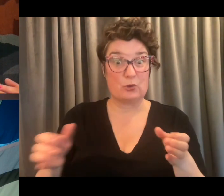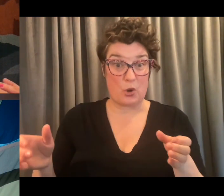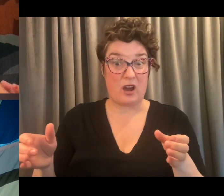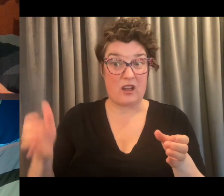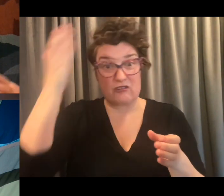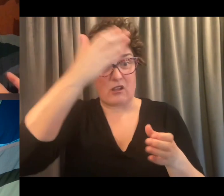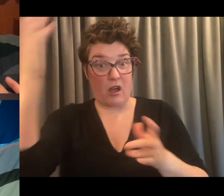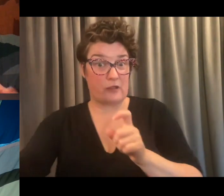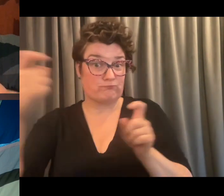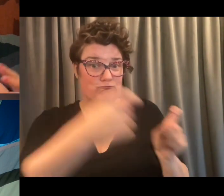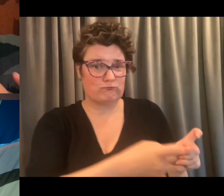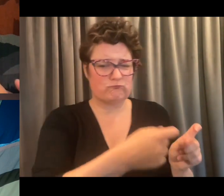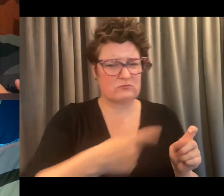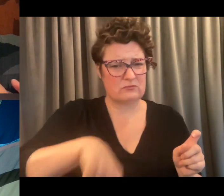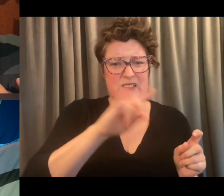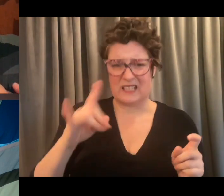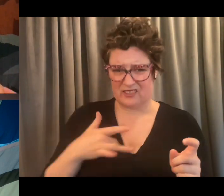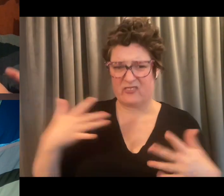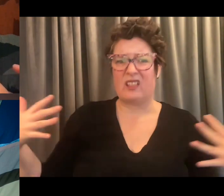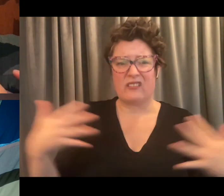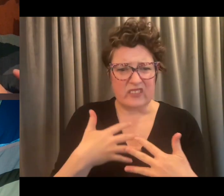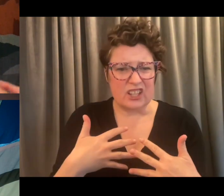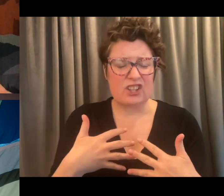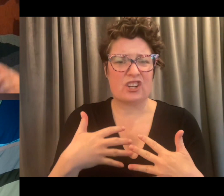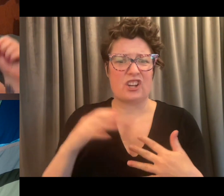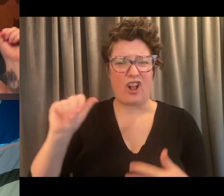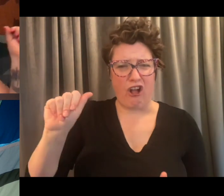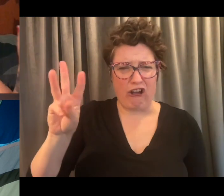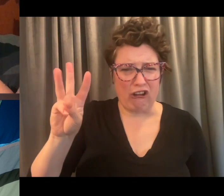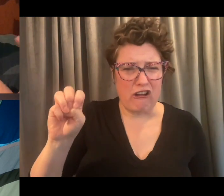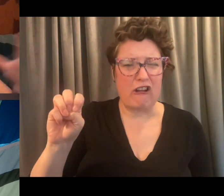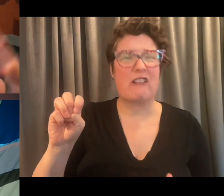a lot of fear and awe in it, and there's, you know, stories of like the mountain